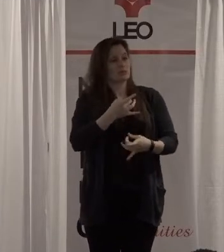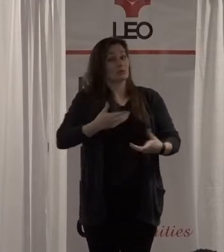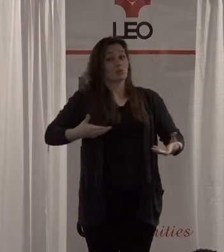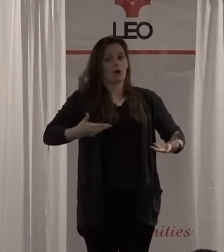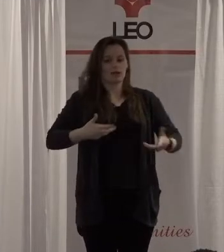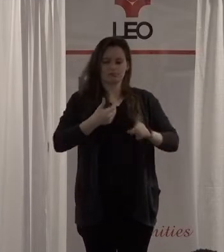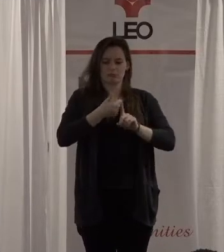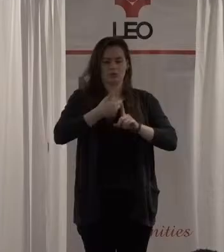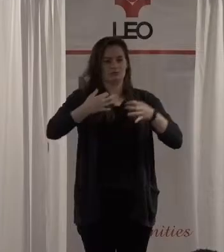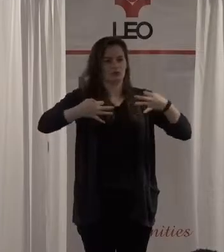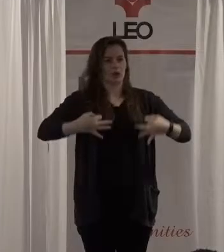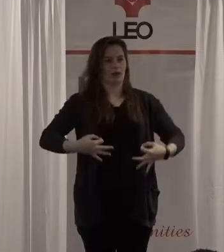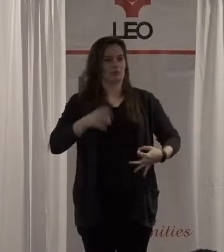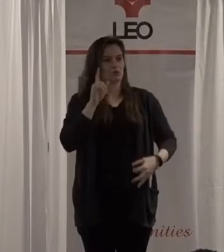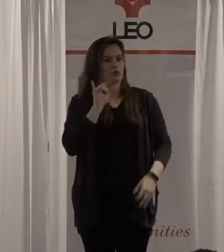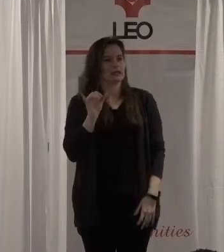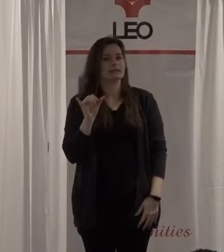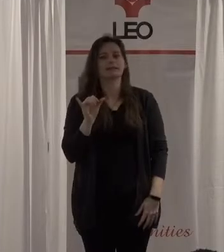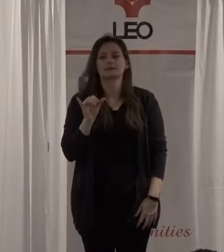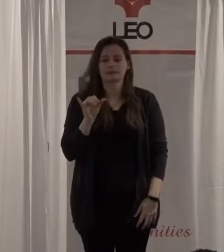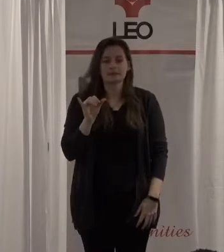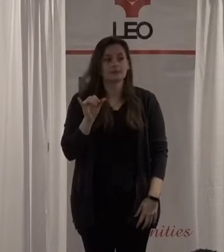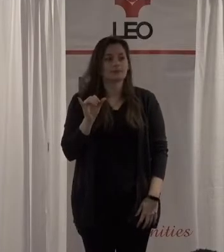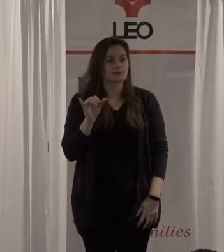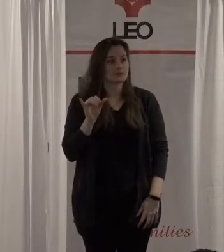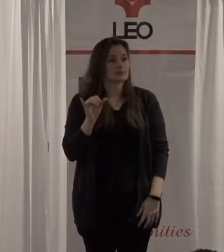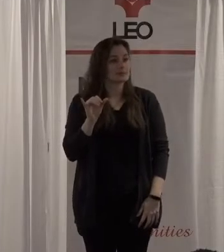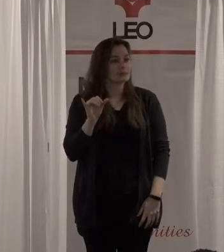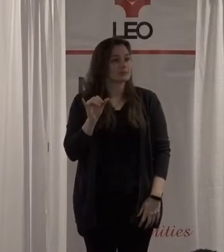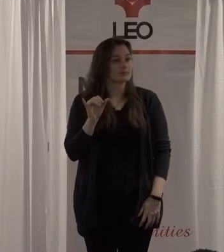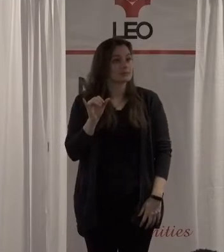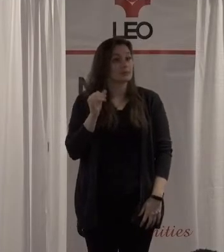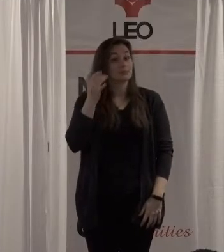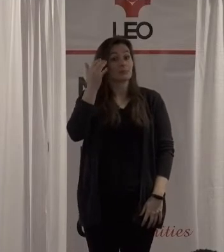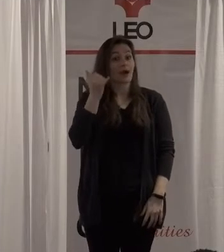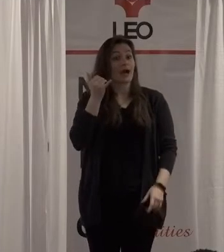BECAUSE ACCORDING TO ANTOINE DE SAINT-EXUPÉRY FROM LITTLE PRINCE,